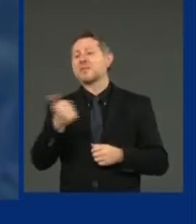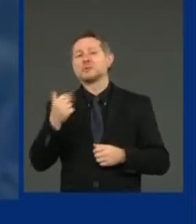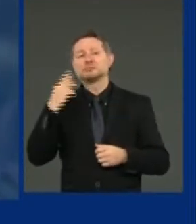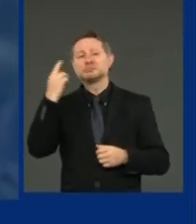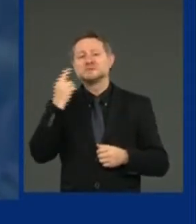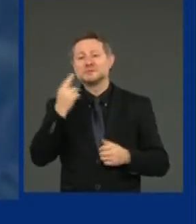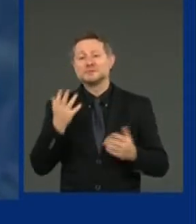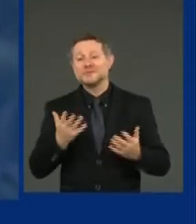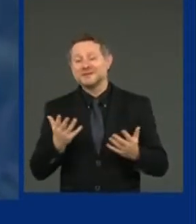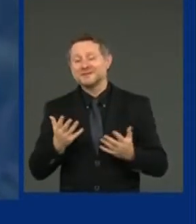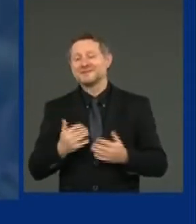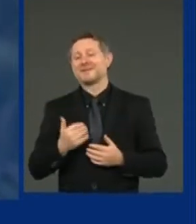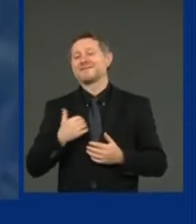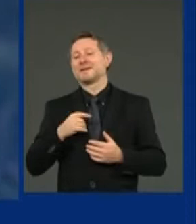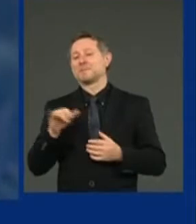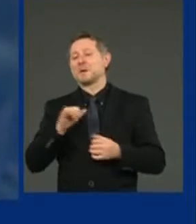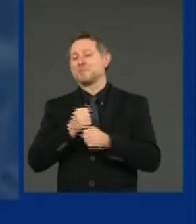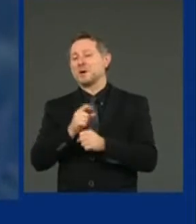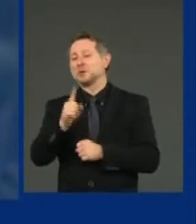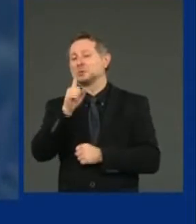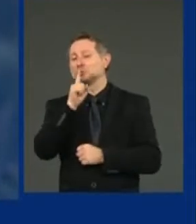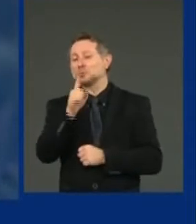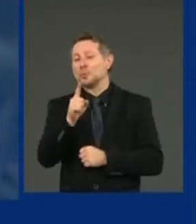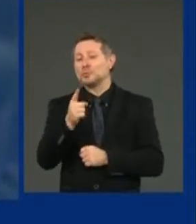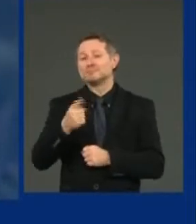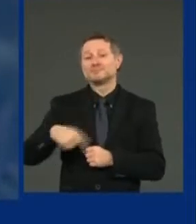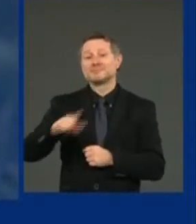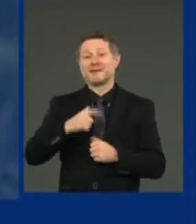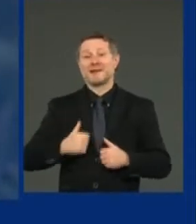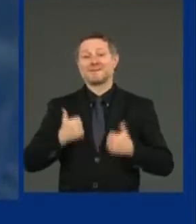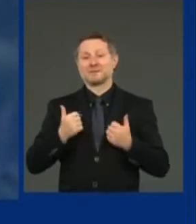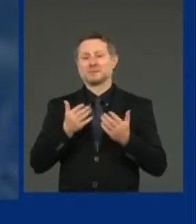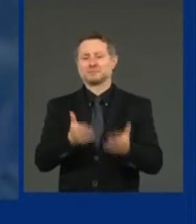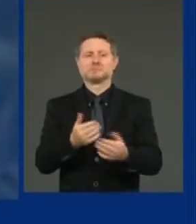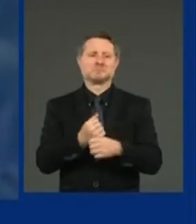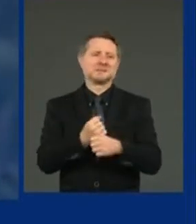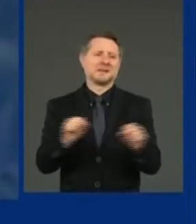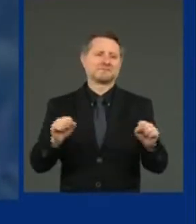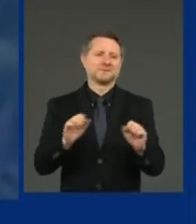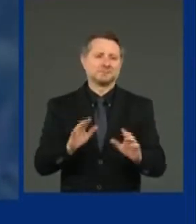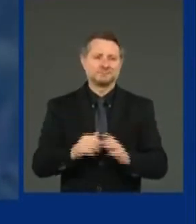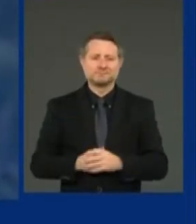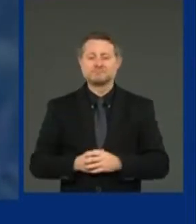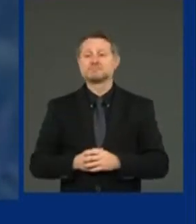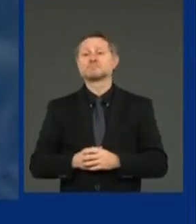HOME. AND THIRD, IT CLEARLY KEEPS THE RESIDENTS TO THE NURSING HOME SAFE.